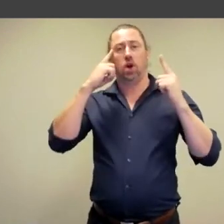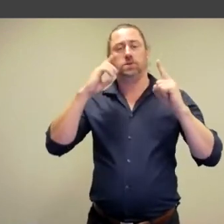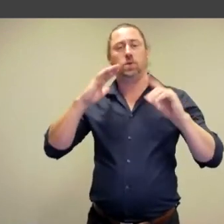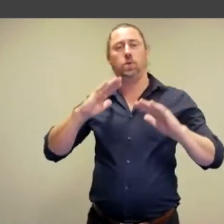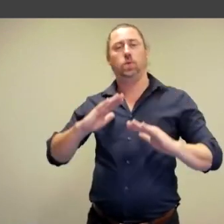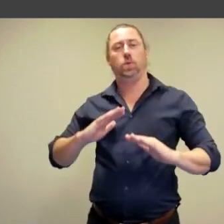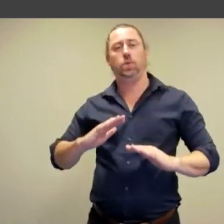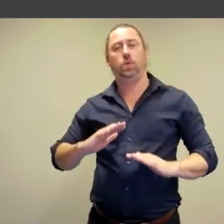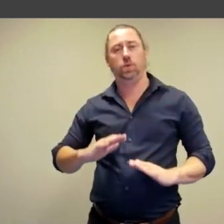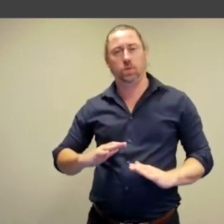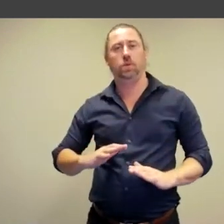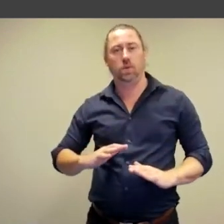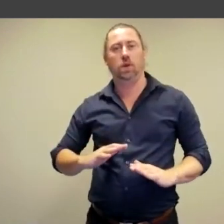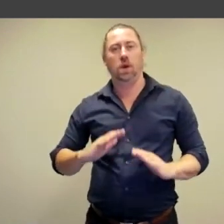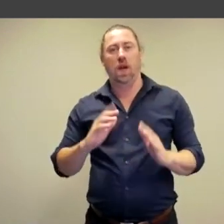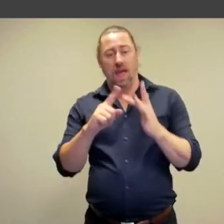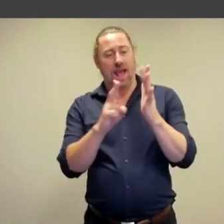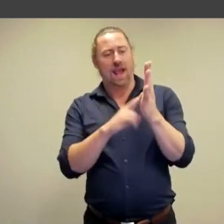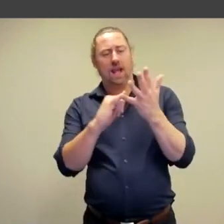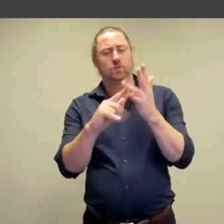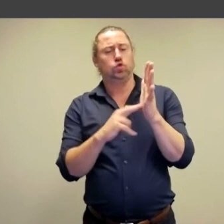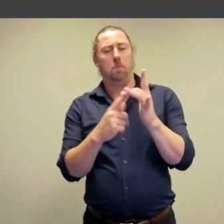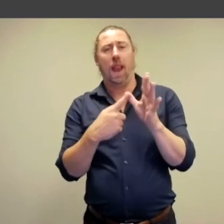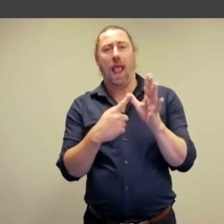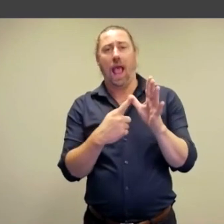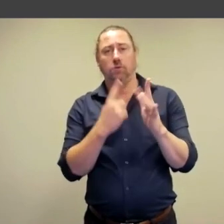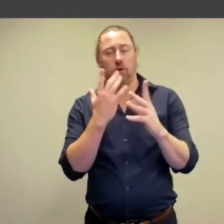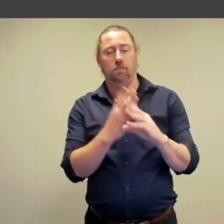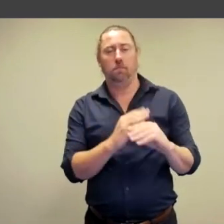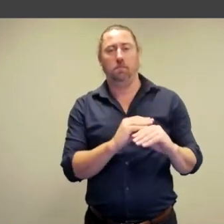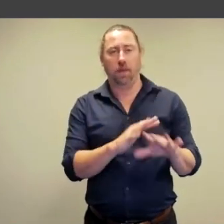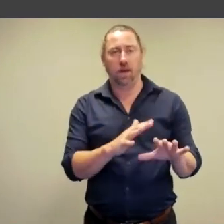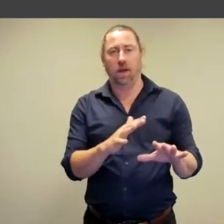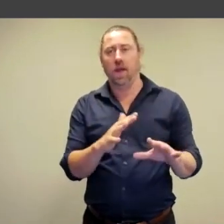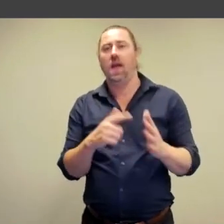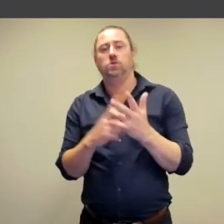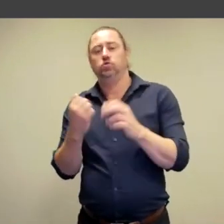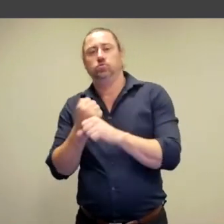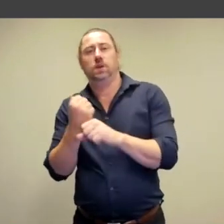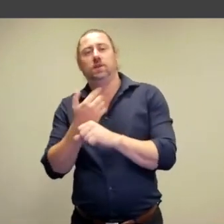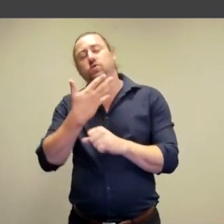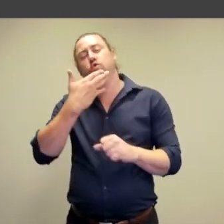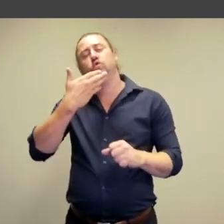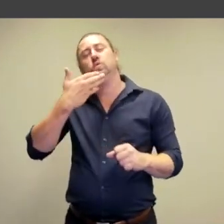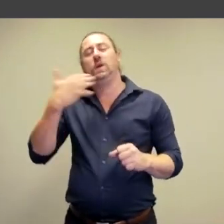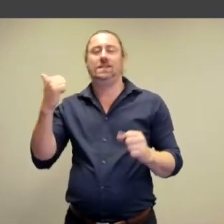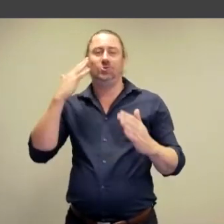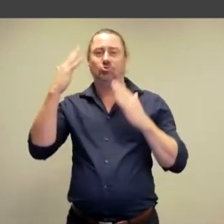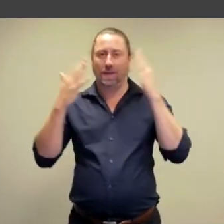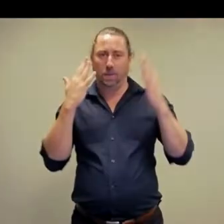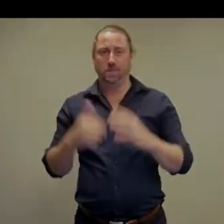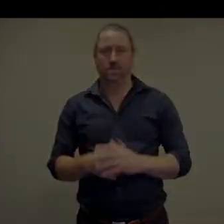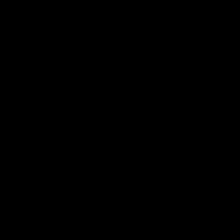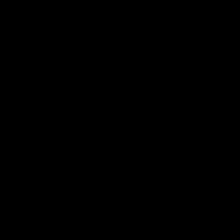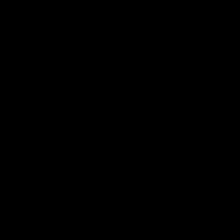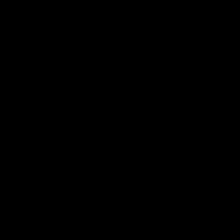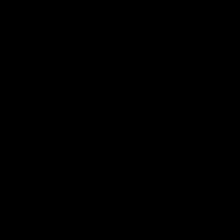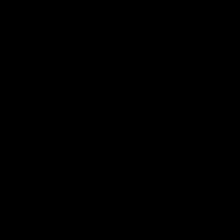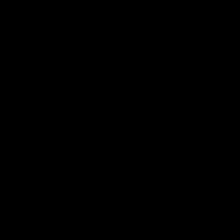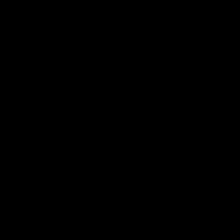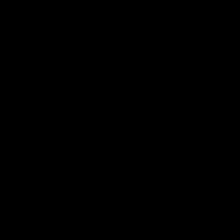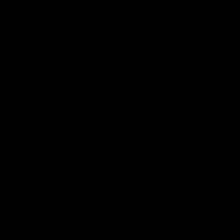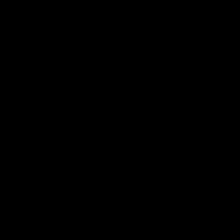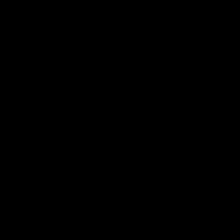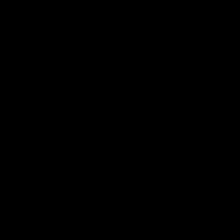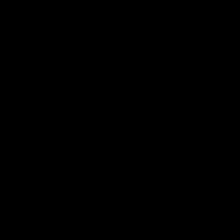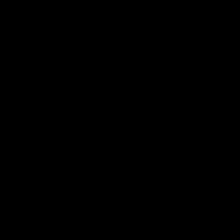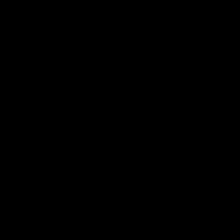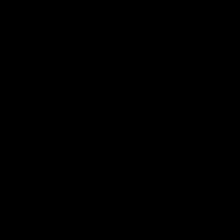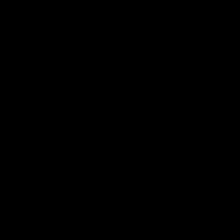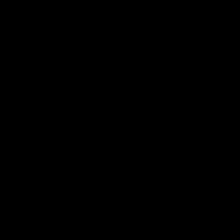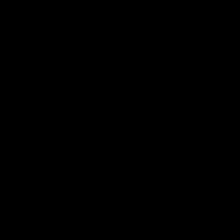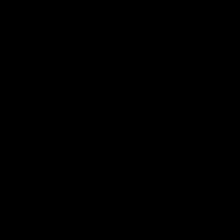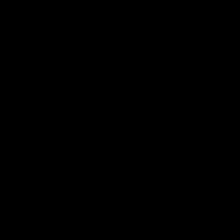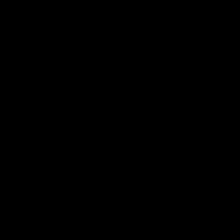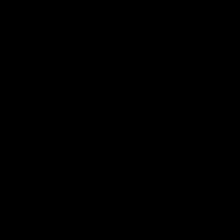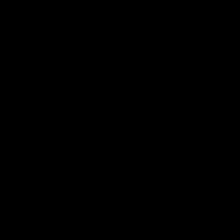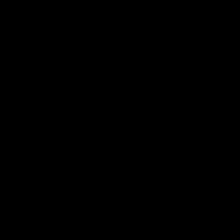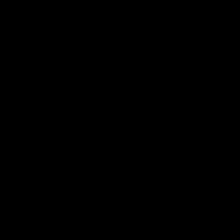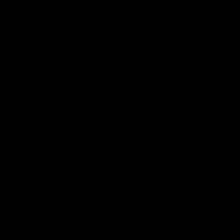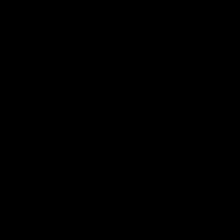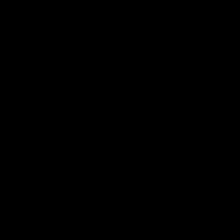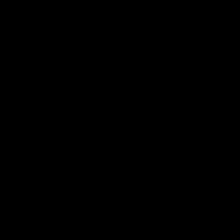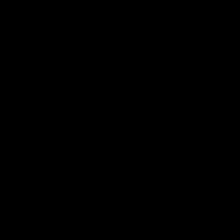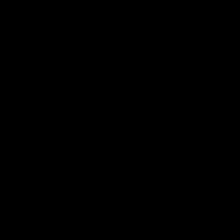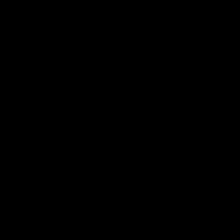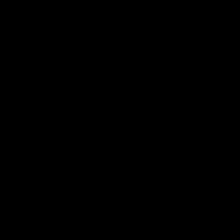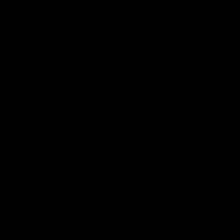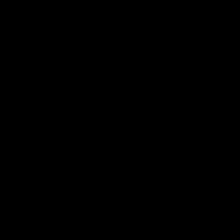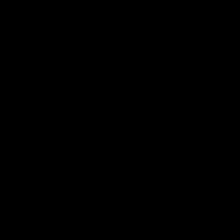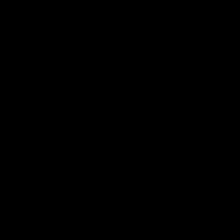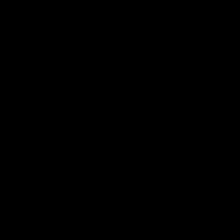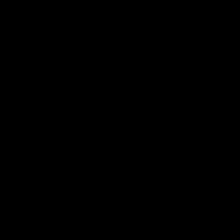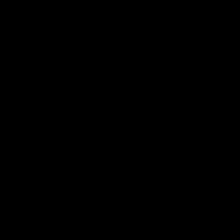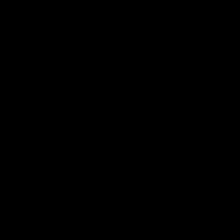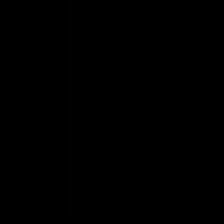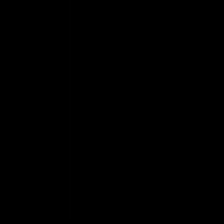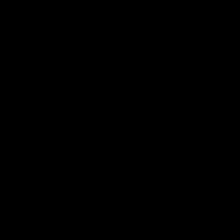overriding insomnia and